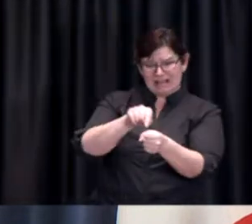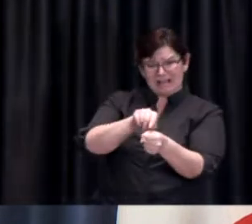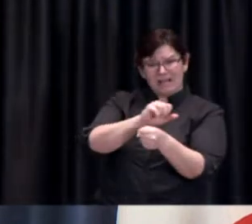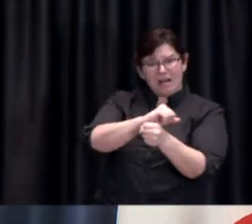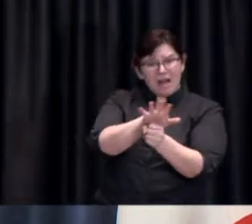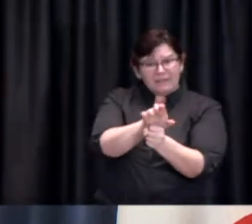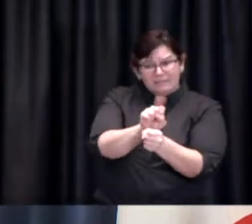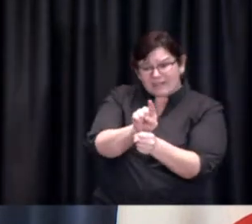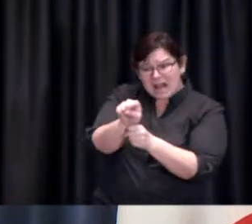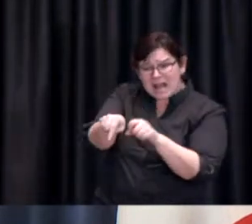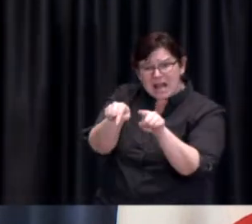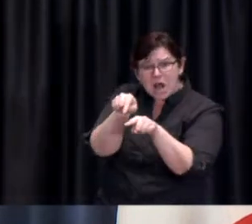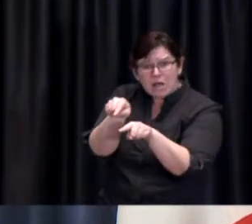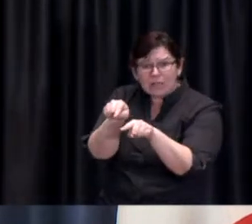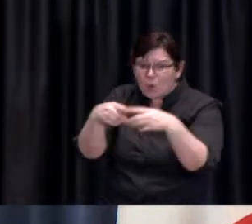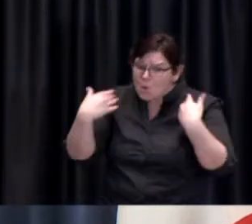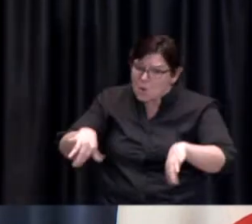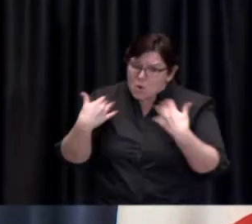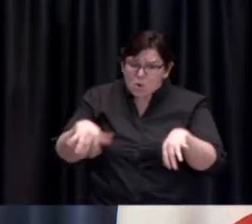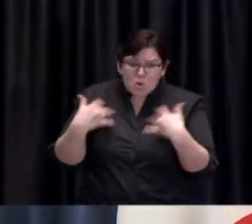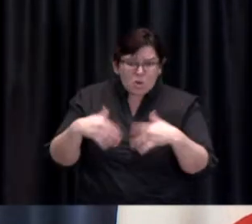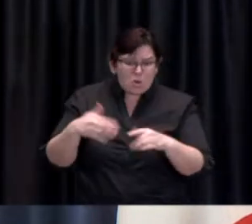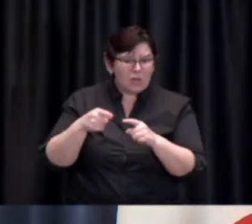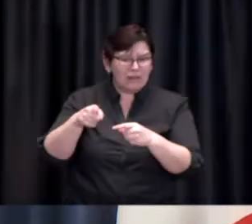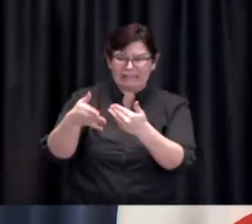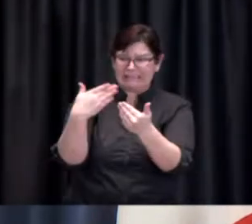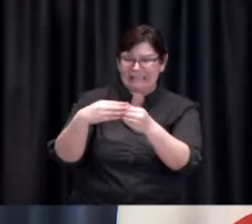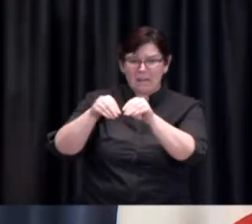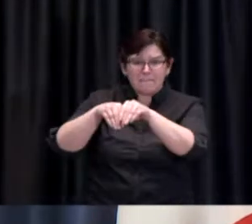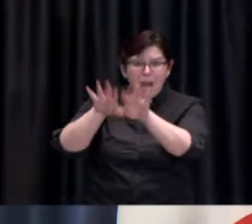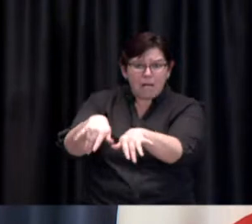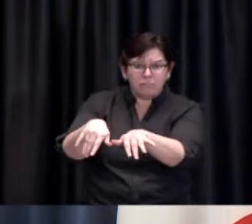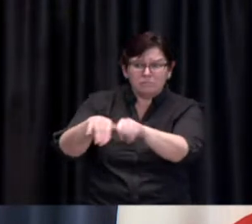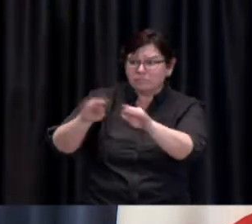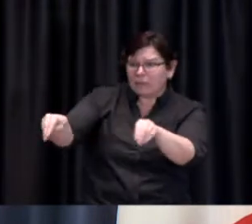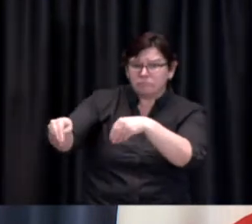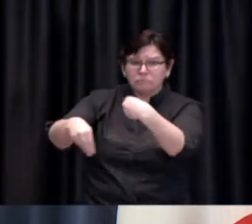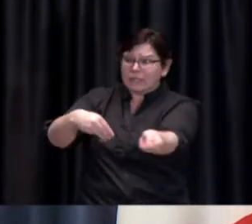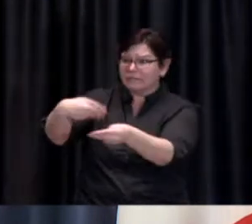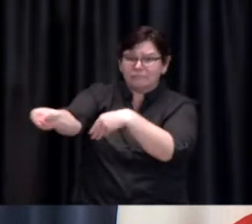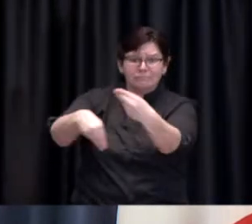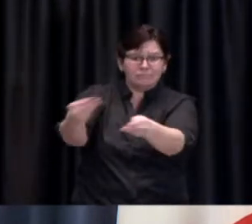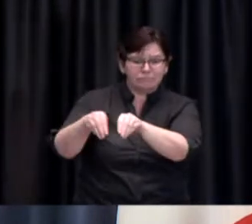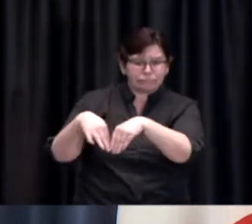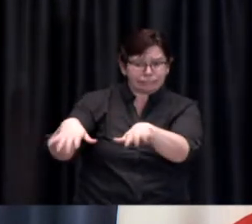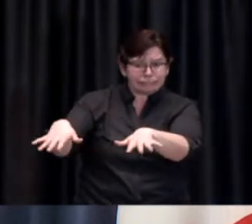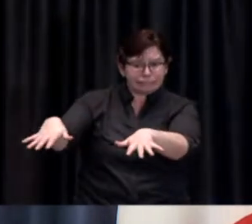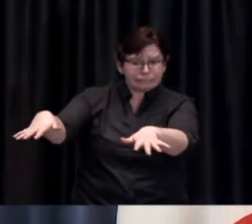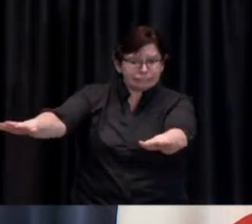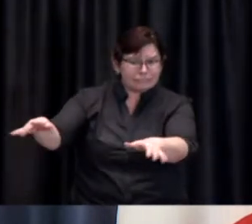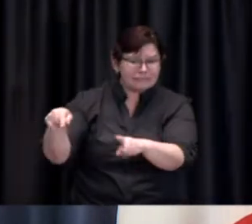easily transmitted and in all likelihood capable of causing more severe illness